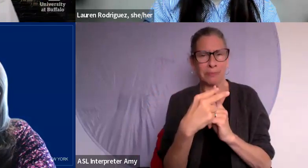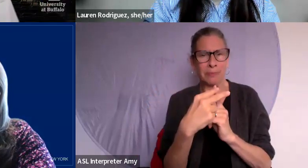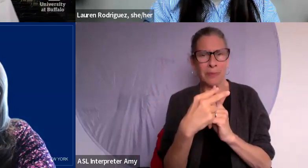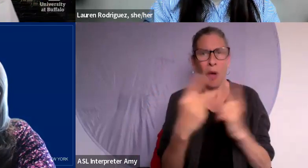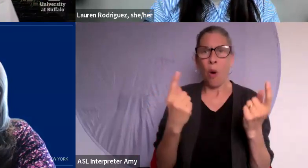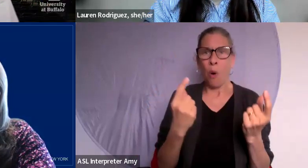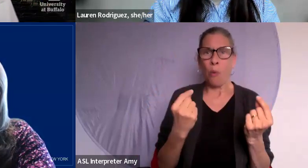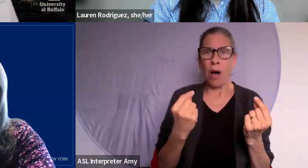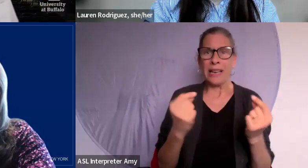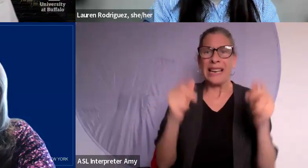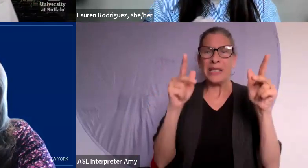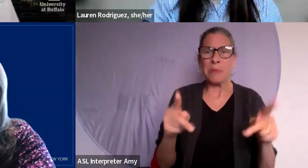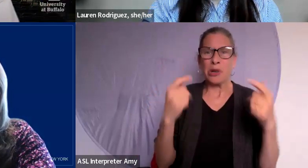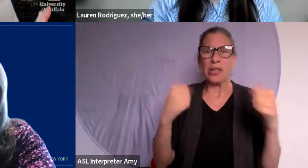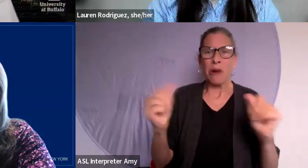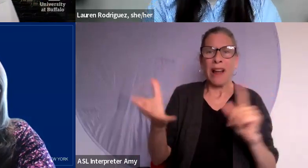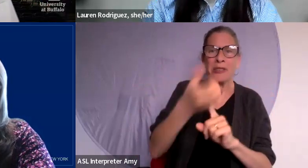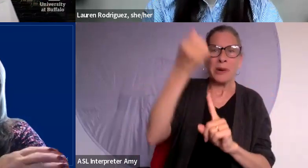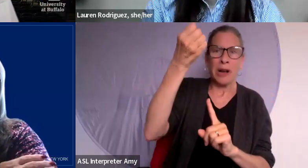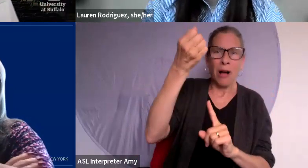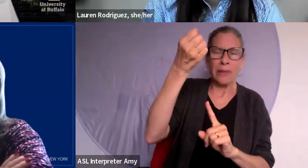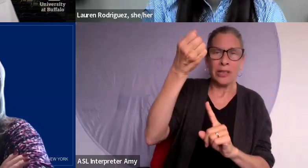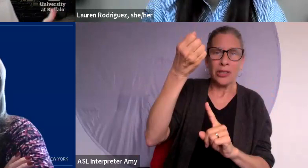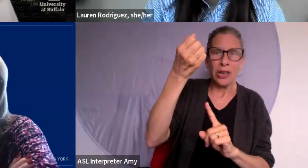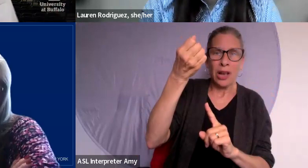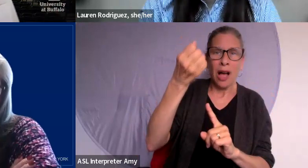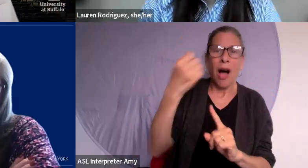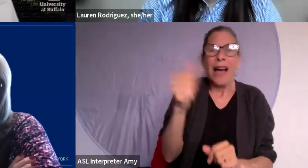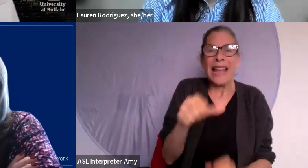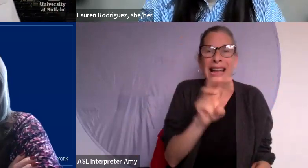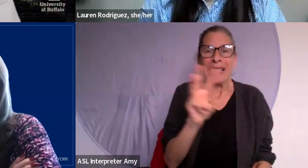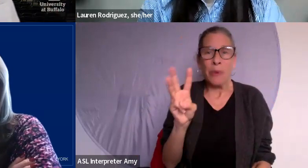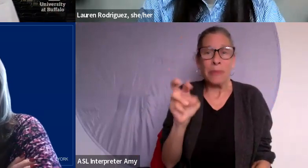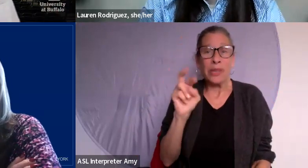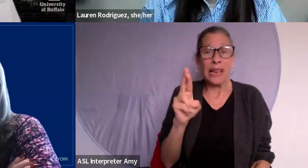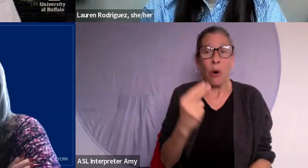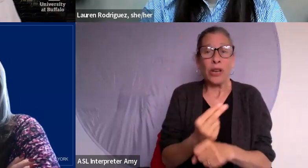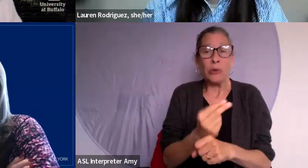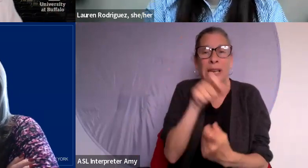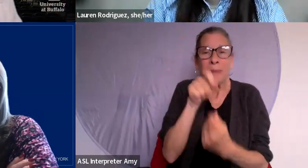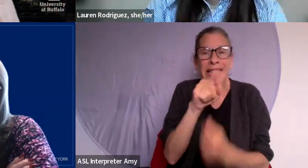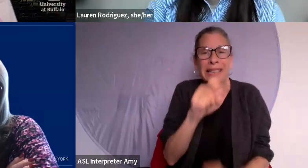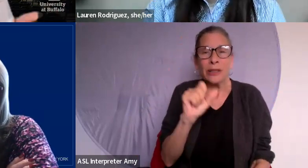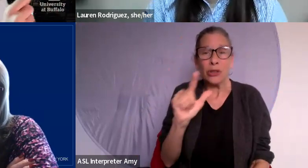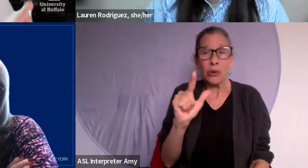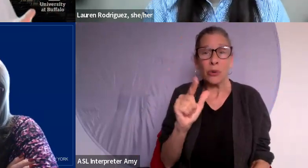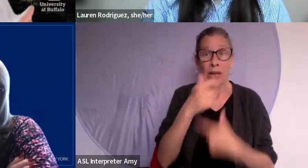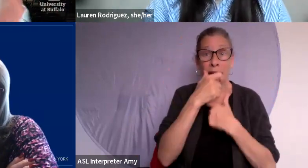somebody trying to accomplish on a given website or using a particular tool. If you're interested in this topic, there